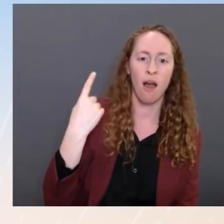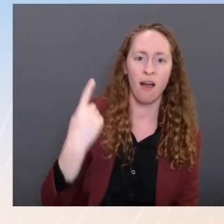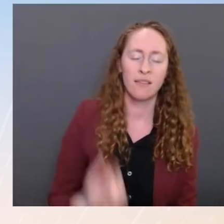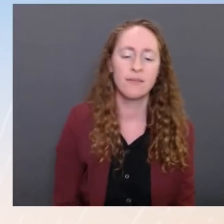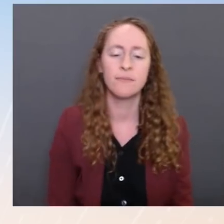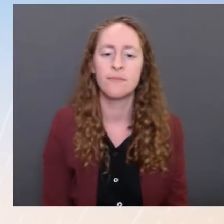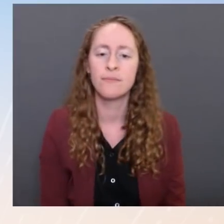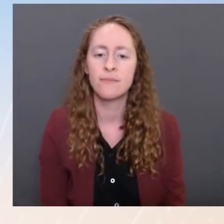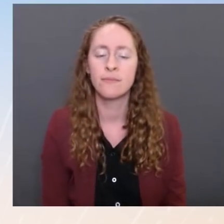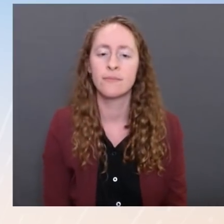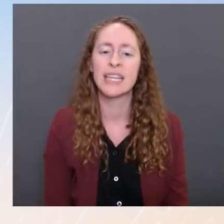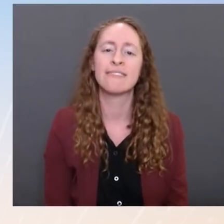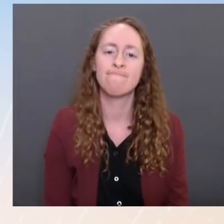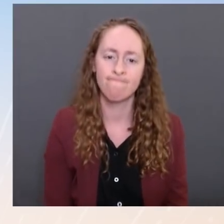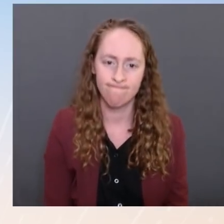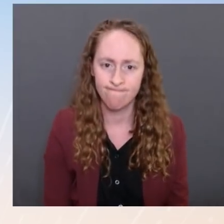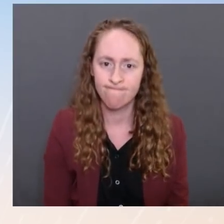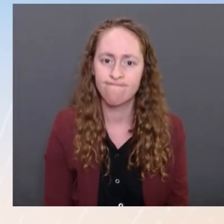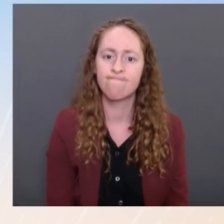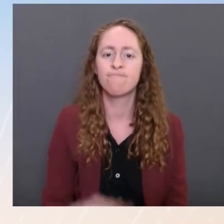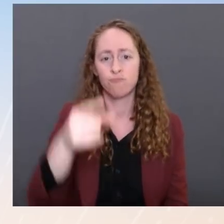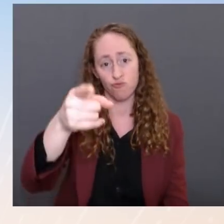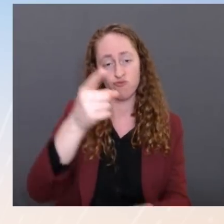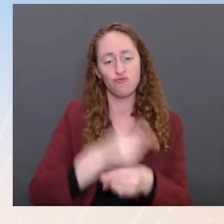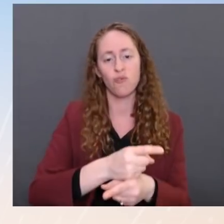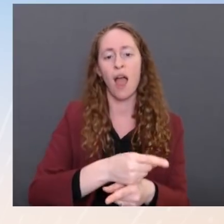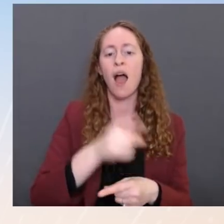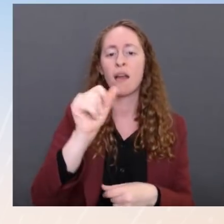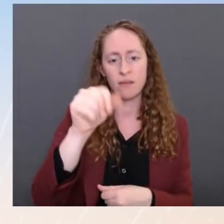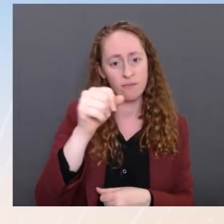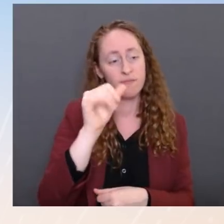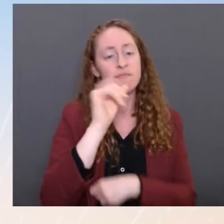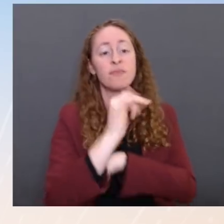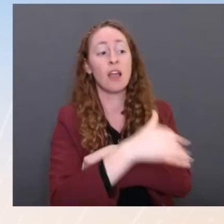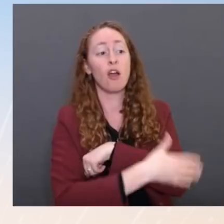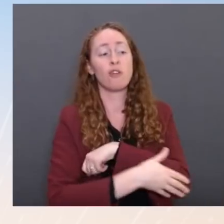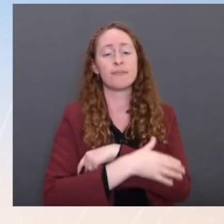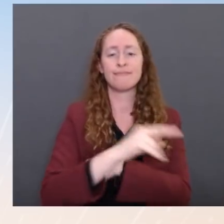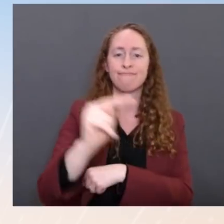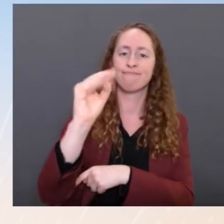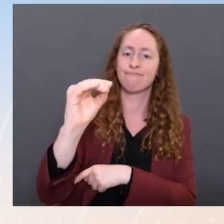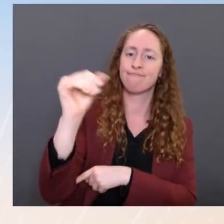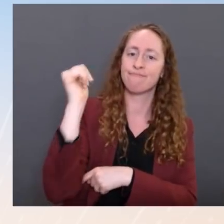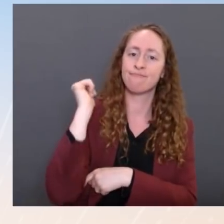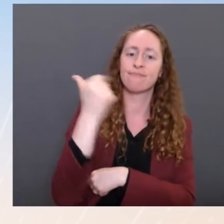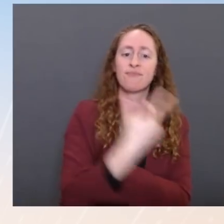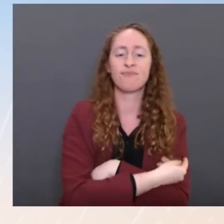the United States does not currently have plans to share vaccines with the DPRK. We do continue to support international efforts